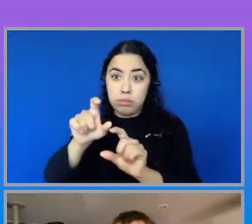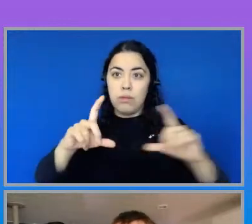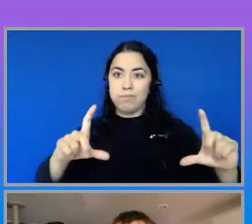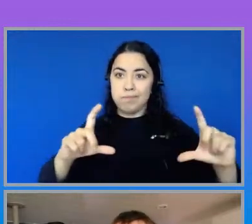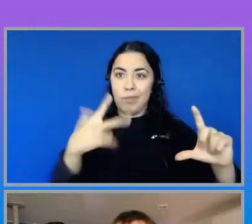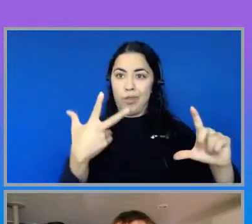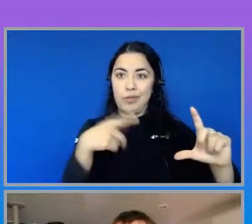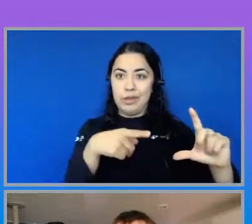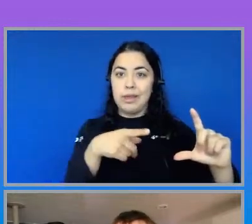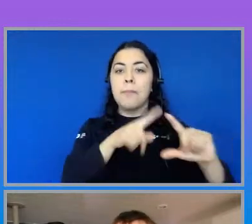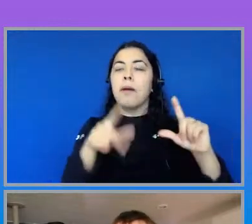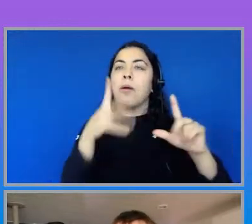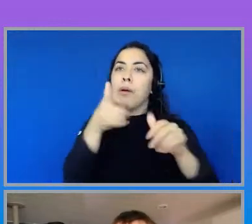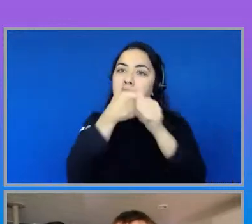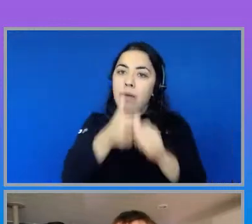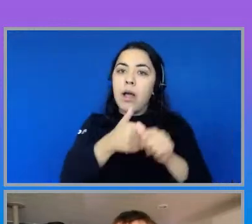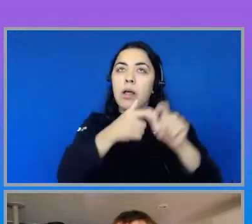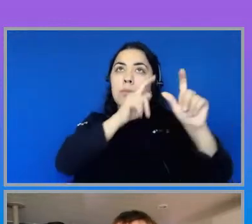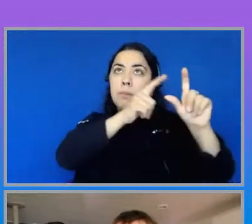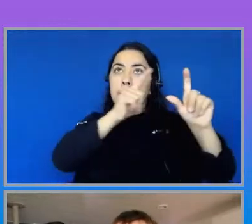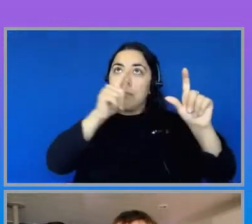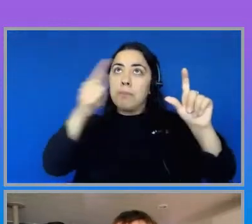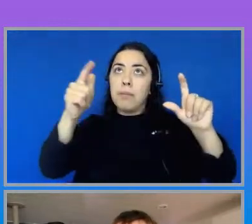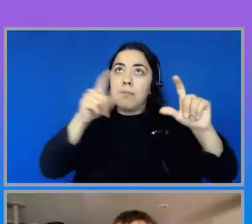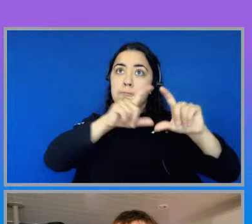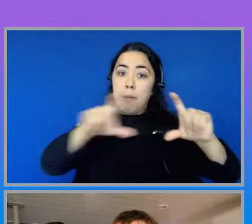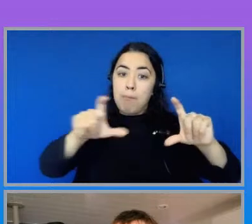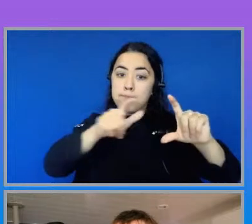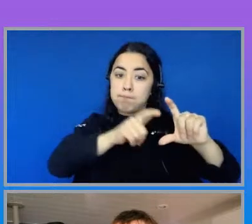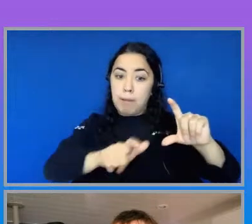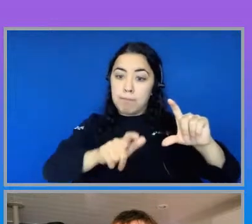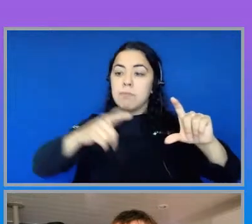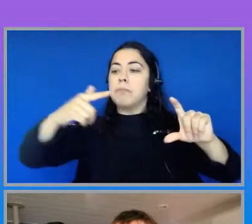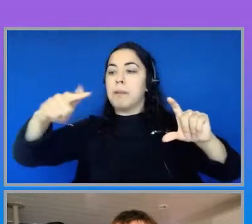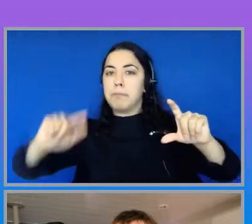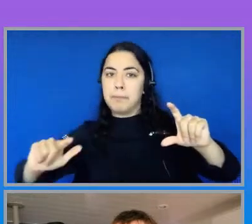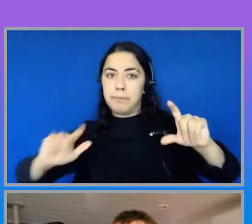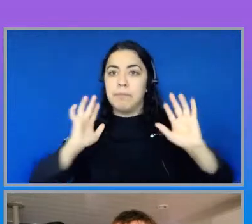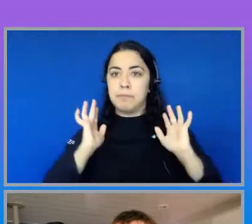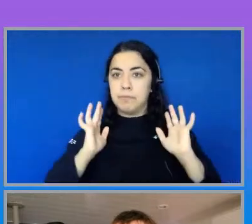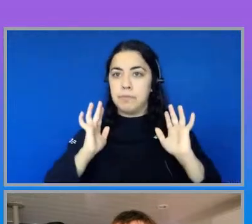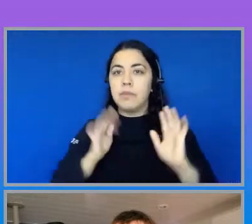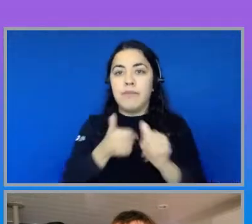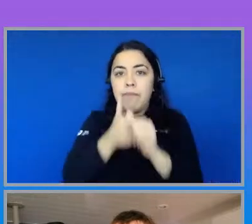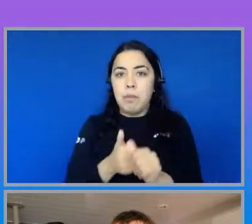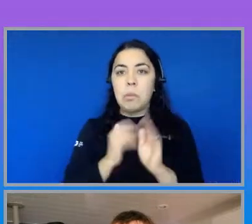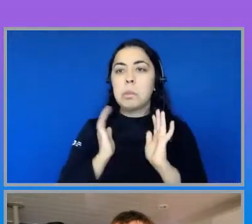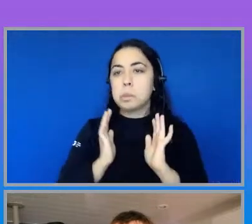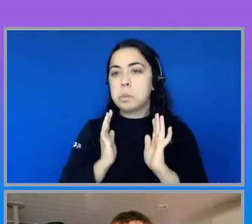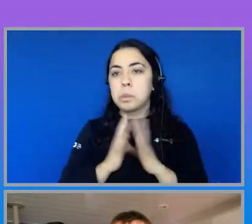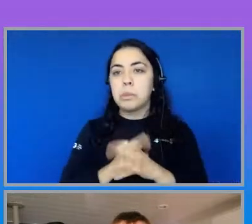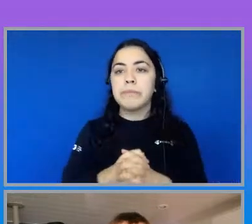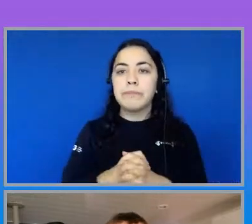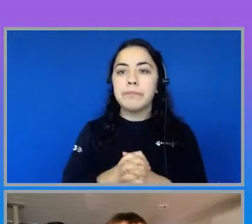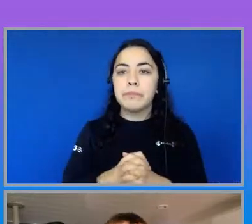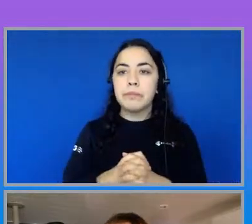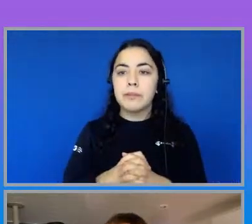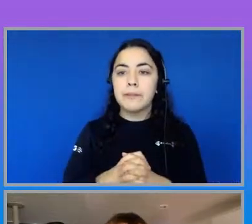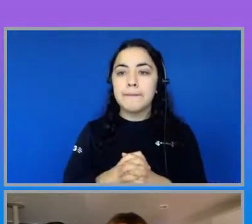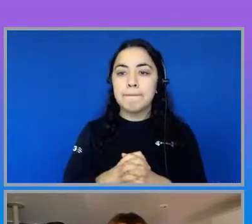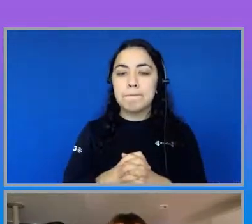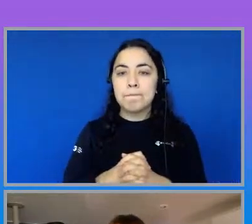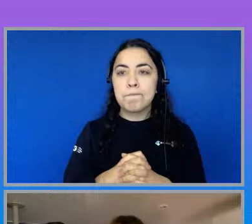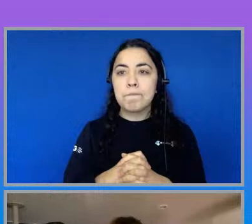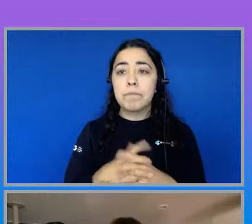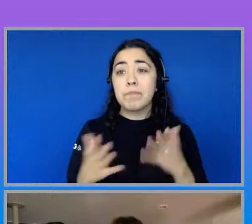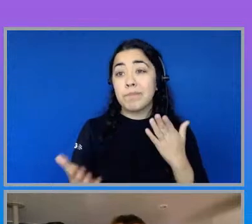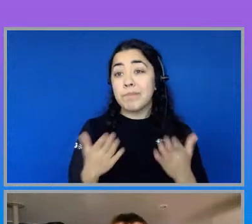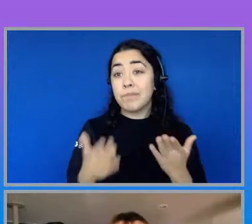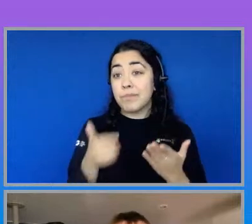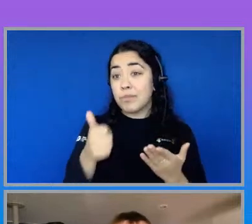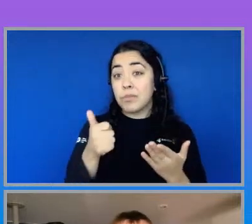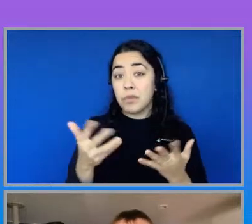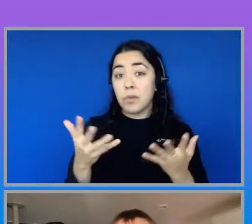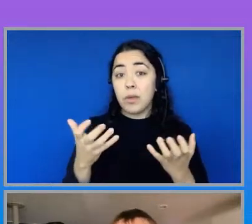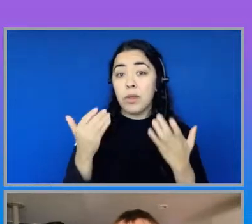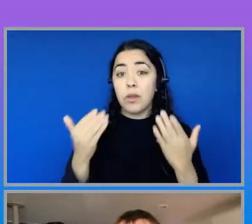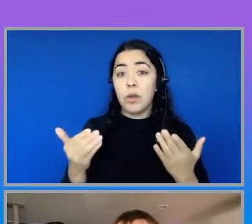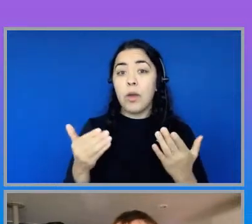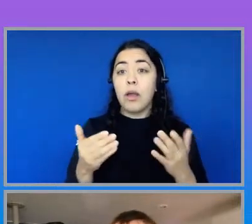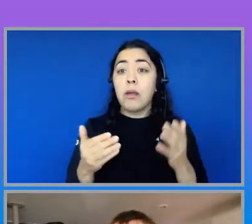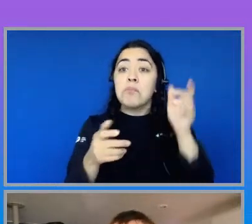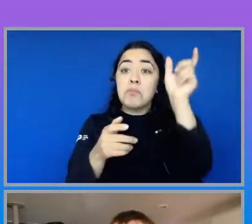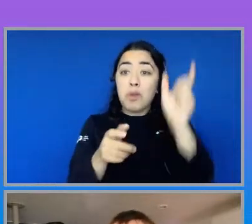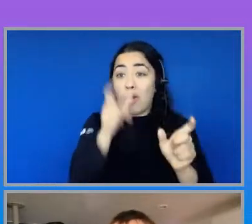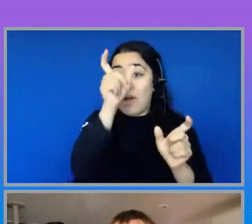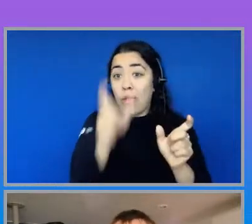rows by doing that. So then you